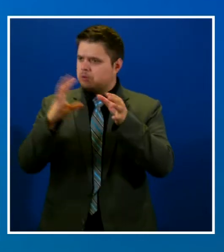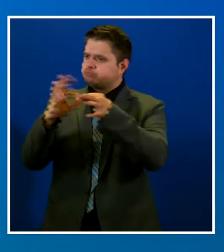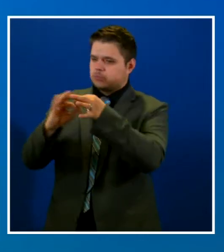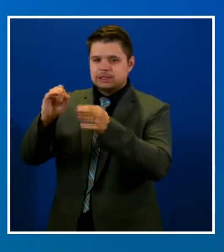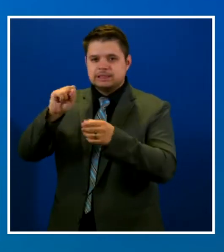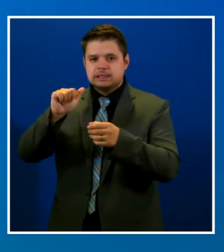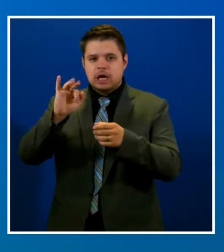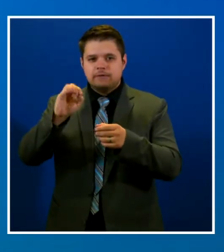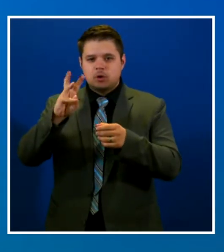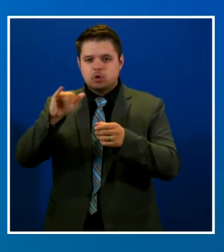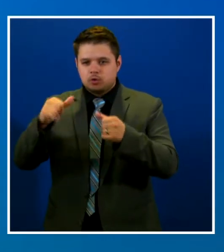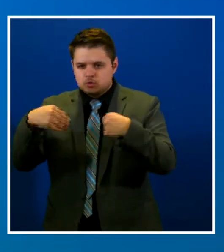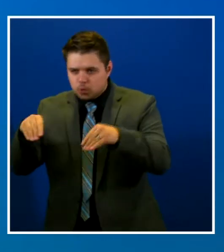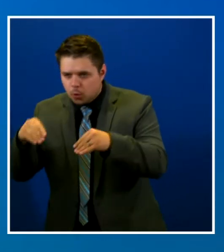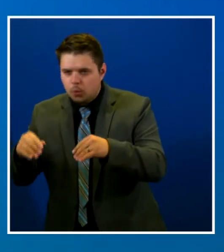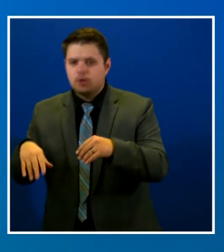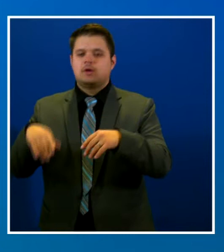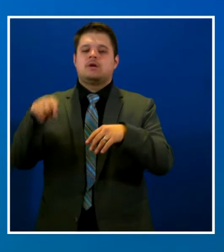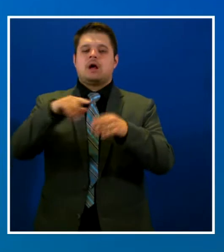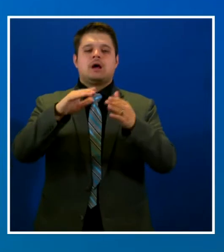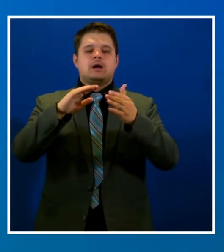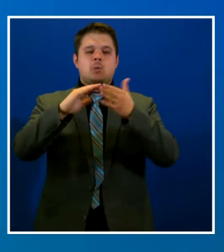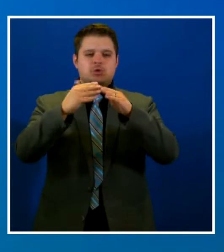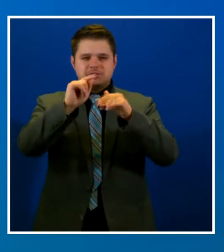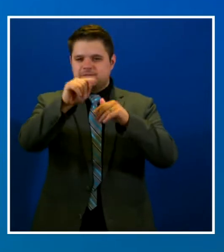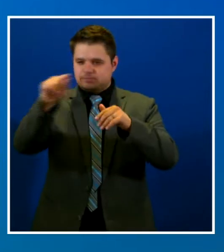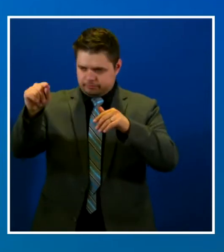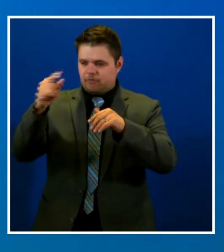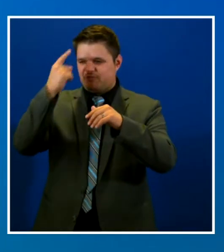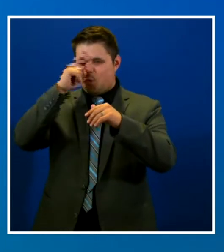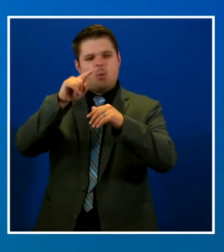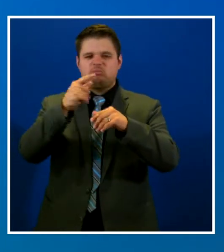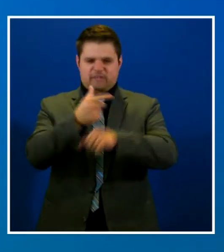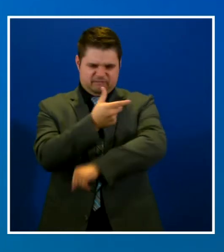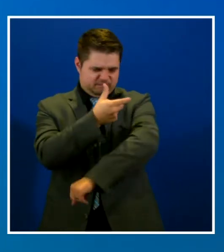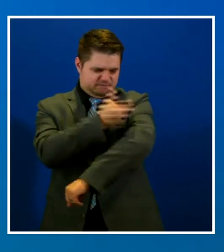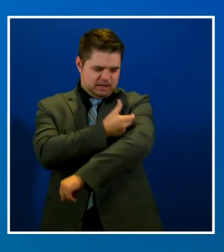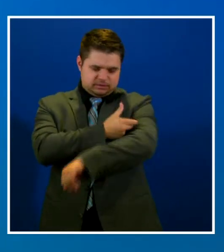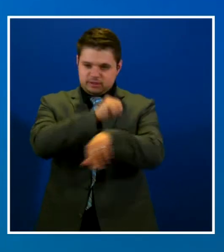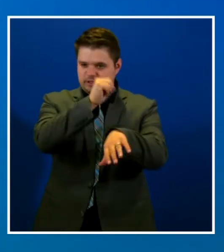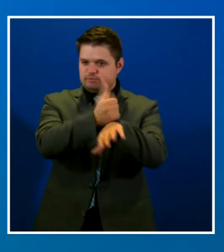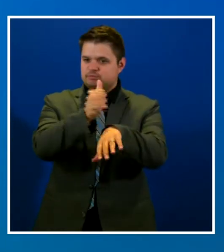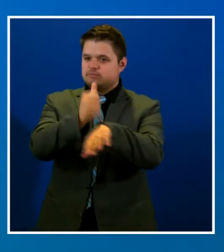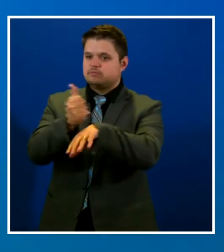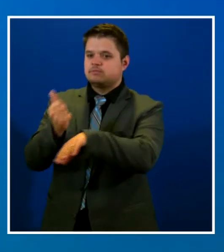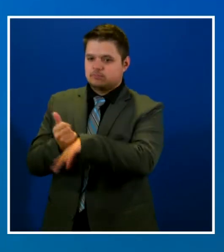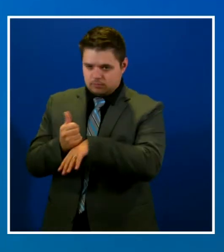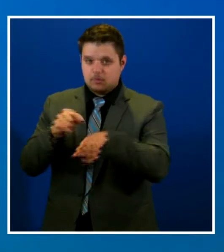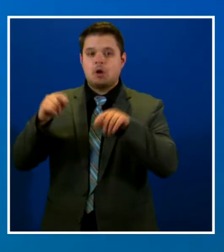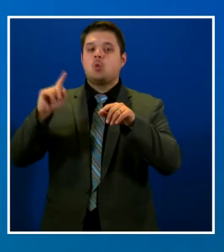opened a COVID-19 vaccinations site in the parking lot of Tower Mall in central Vancouver.